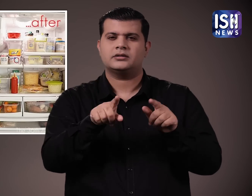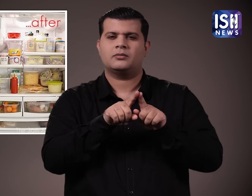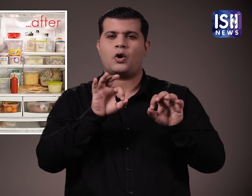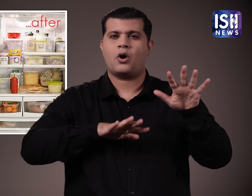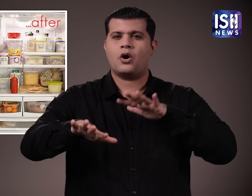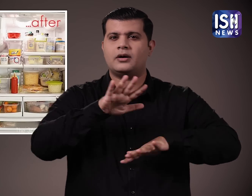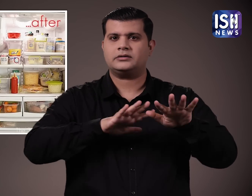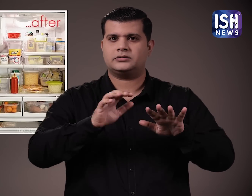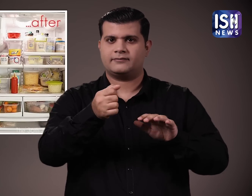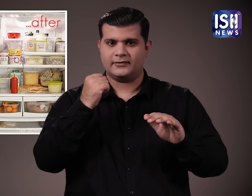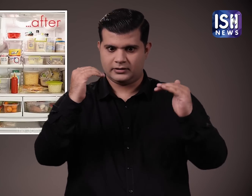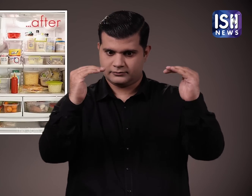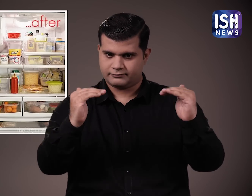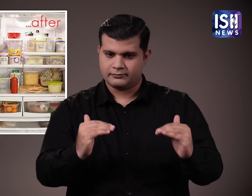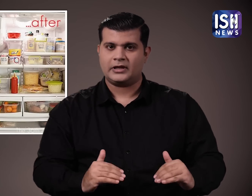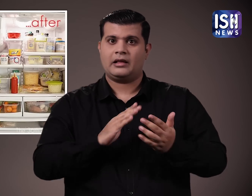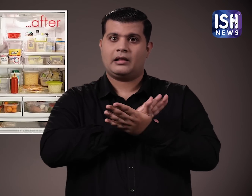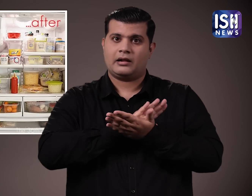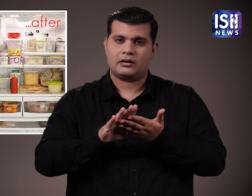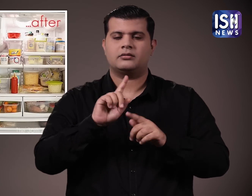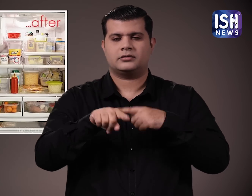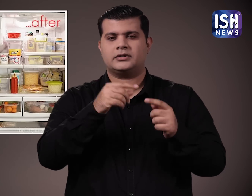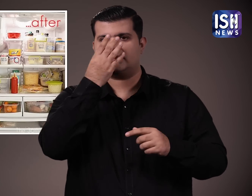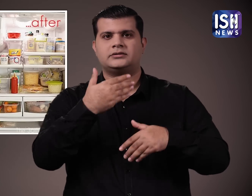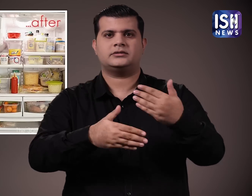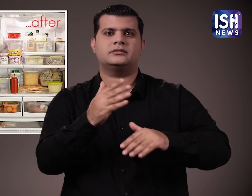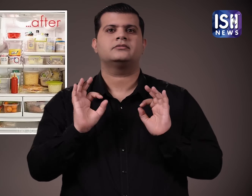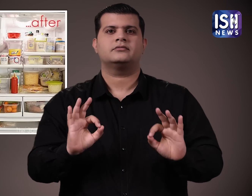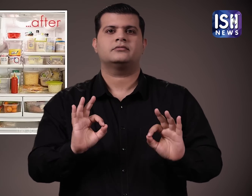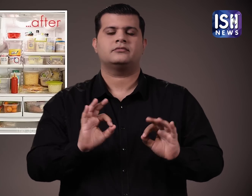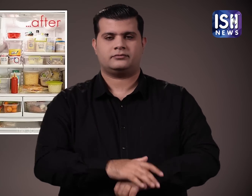This will help you keep the fridge organised and clean.